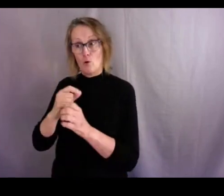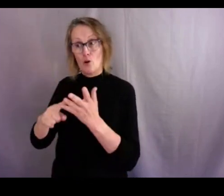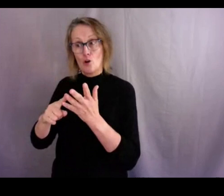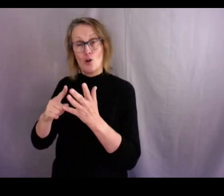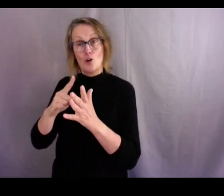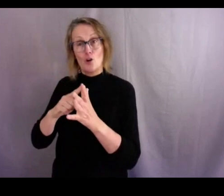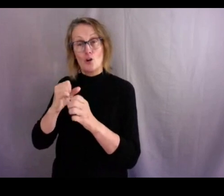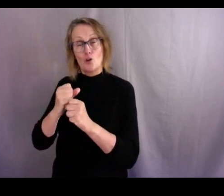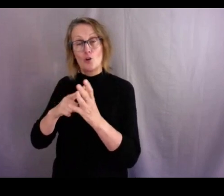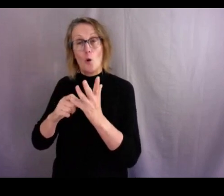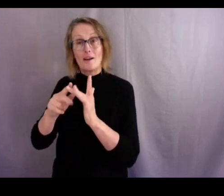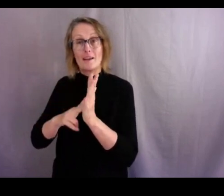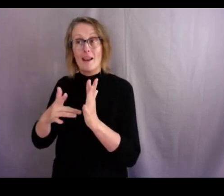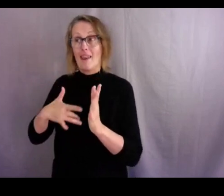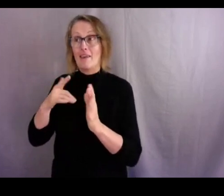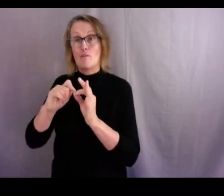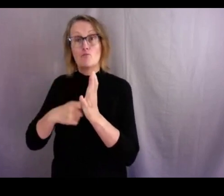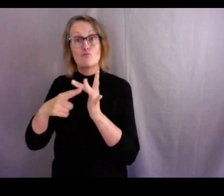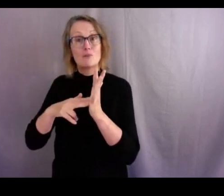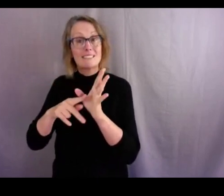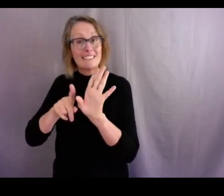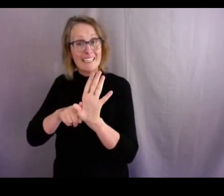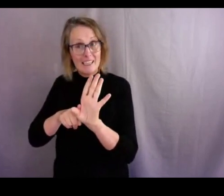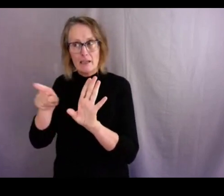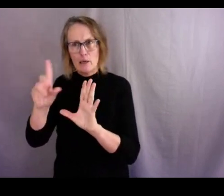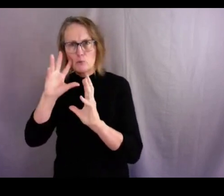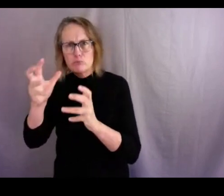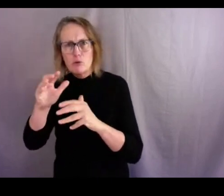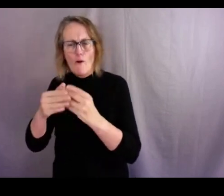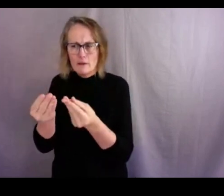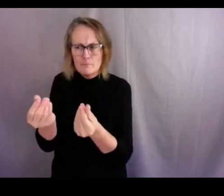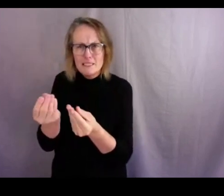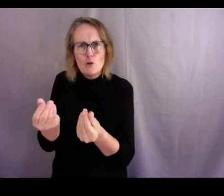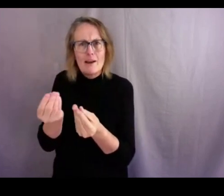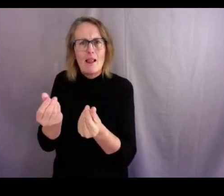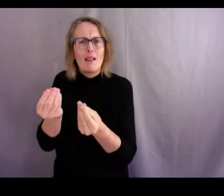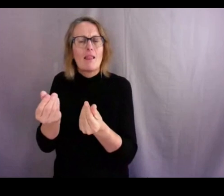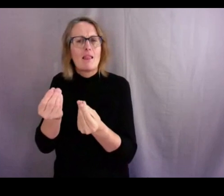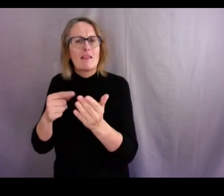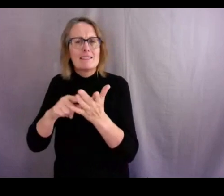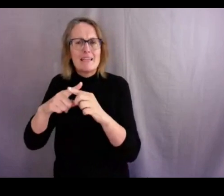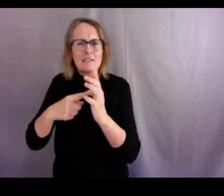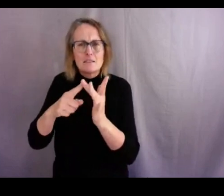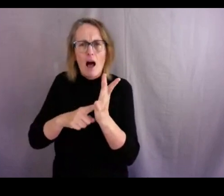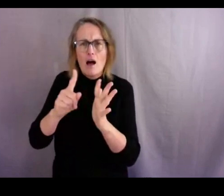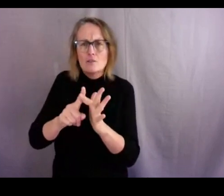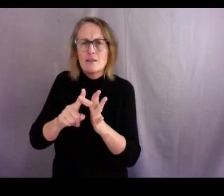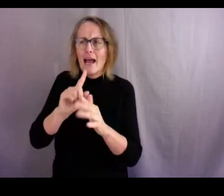and he often talked about the nobility of women wearing robes of various kinds